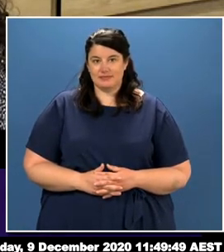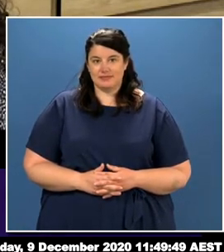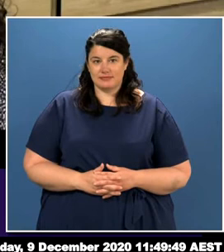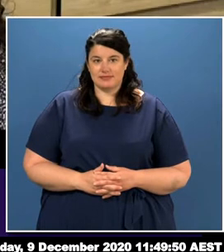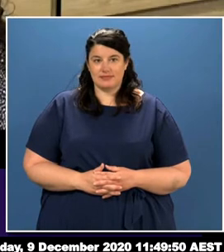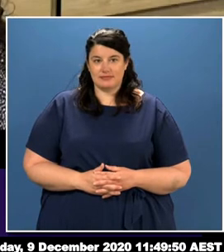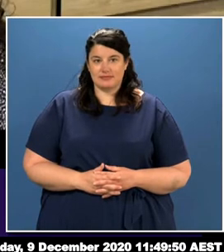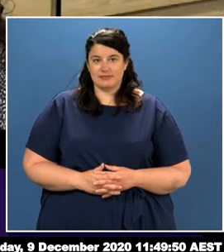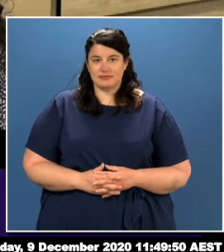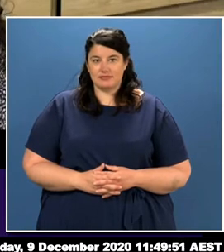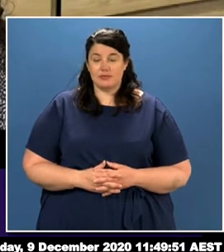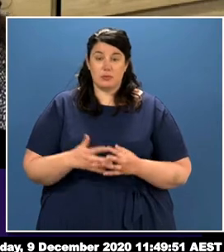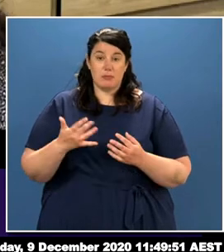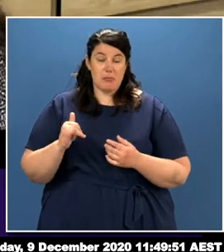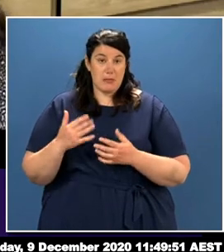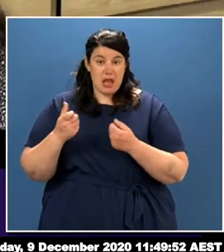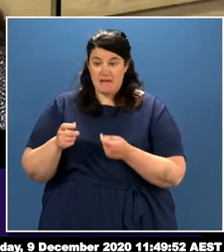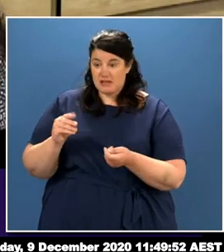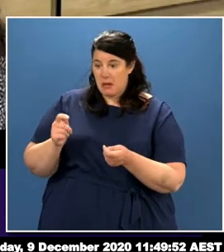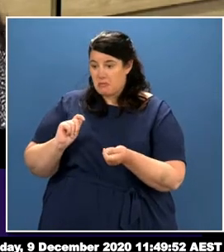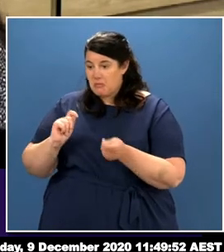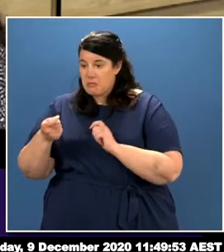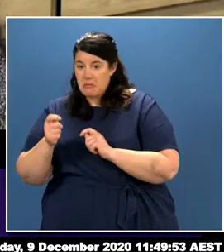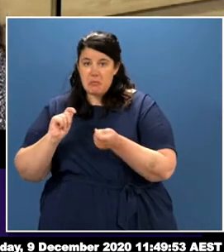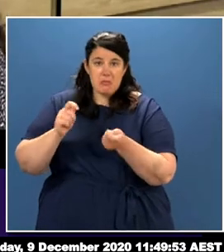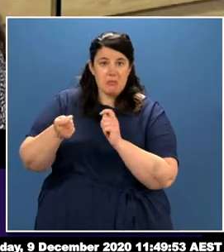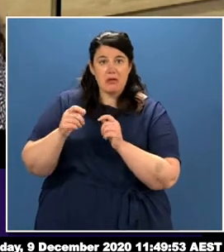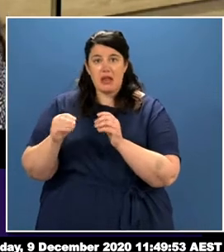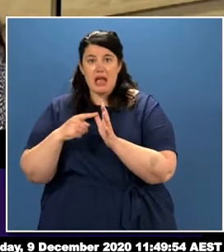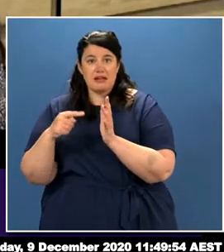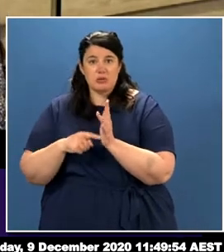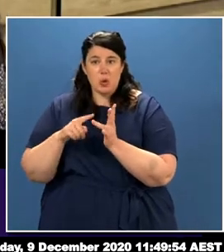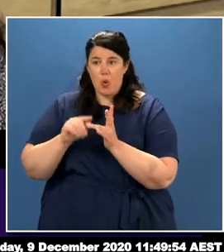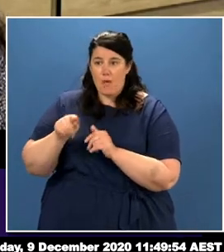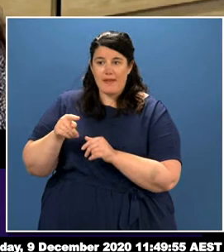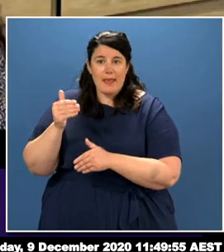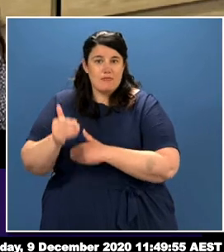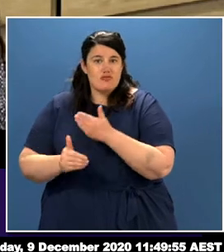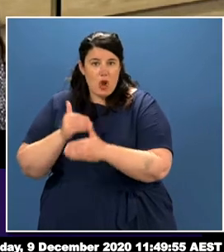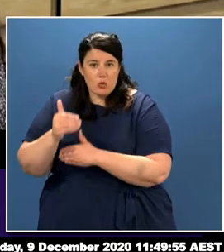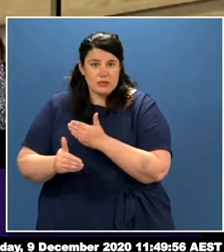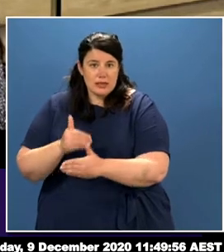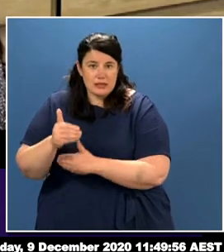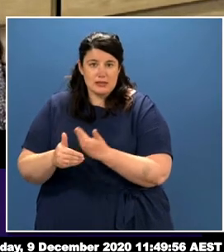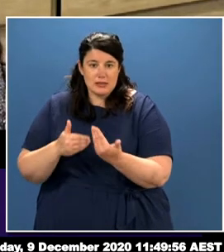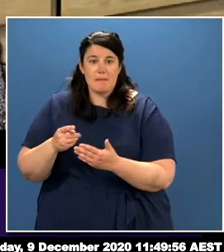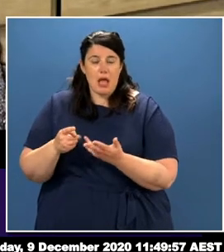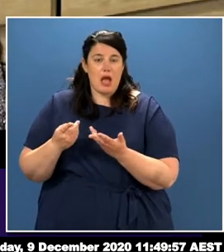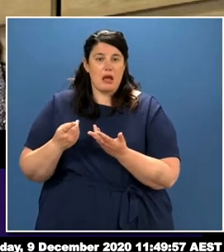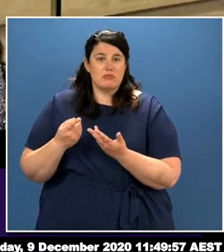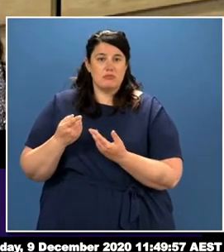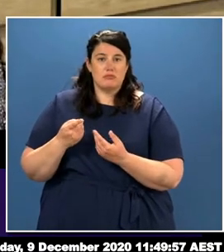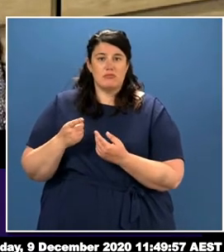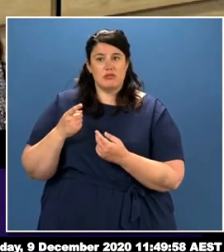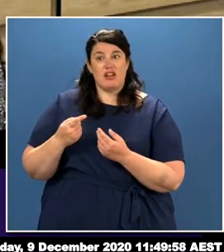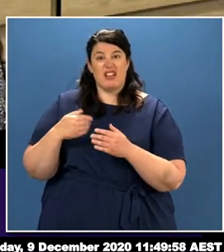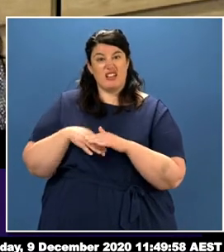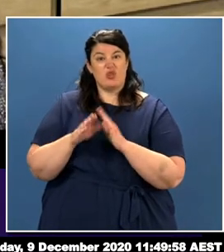at the ATO had a general principle where it provides